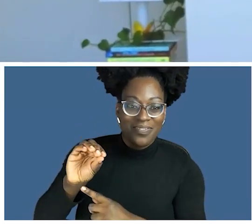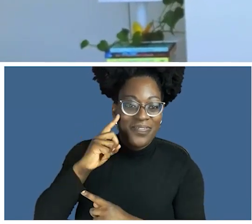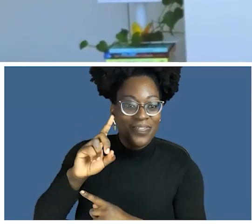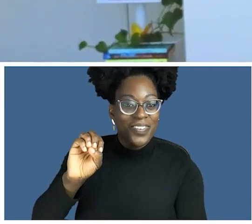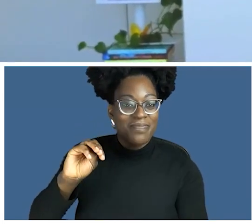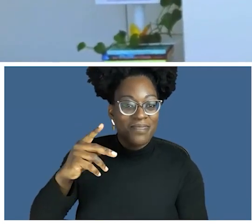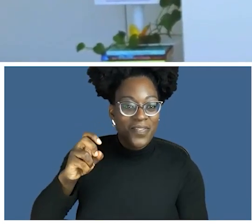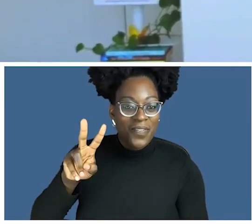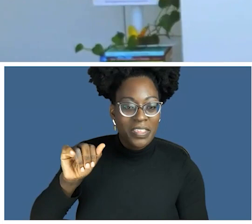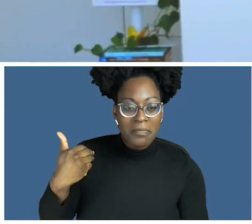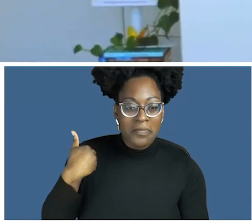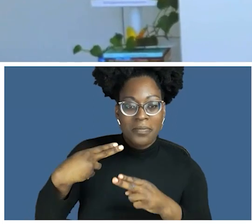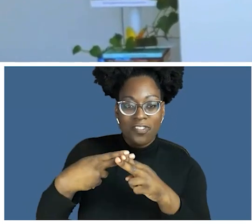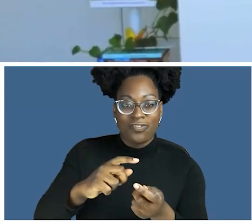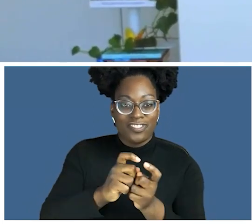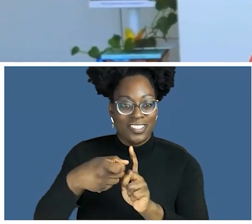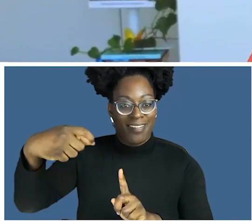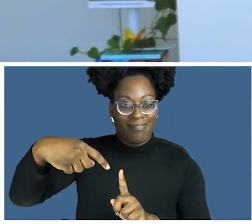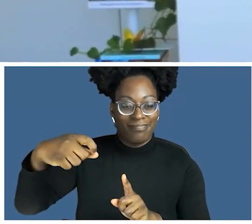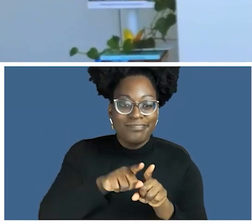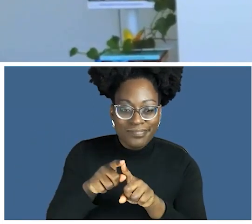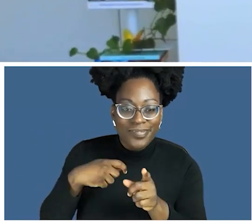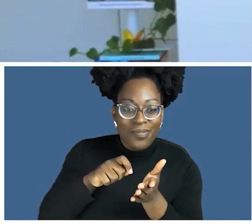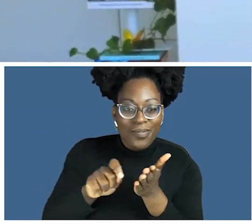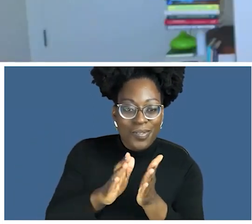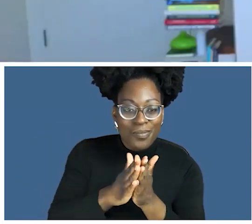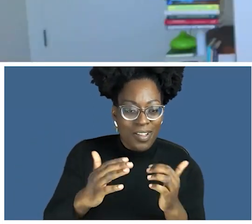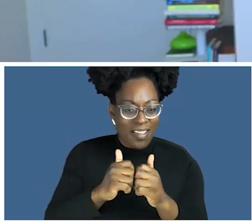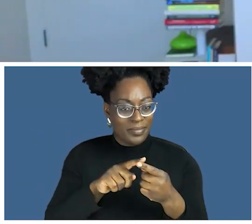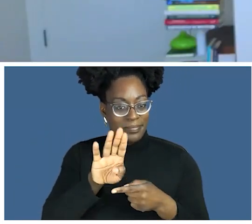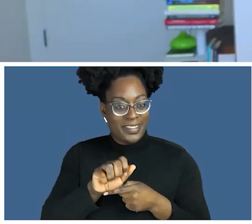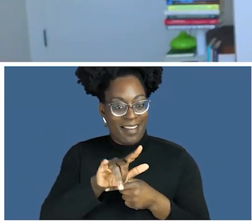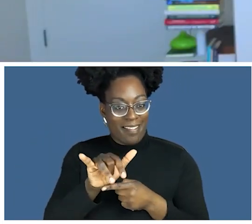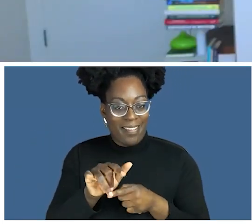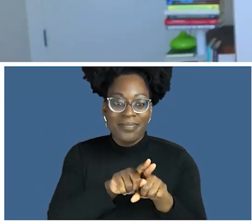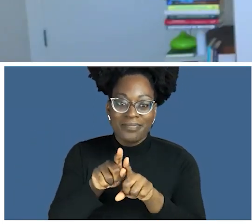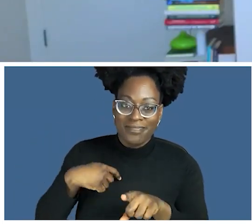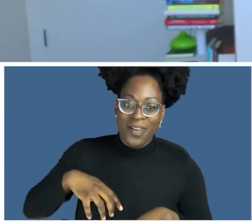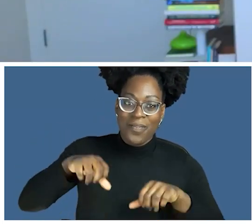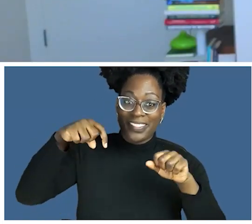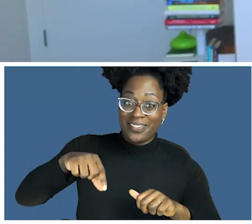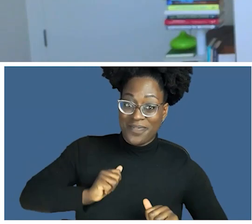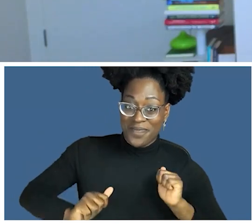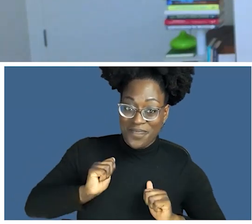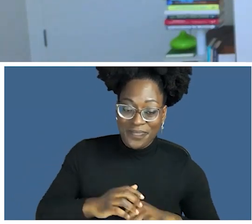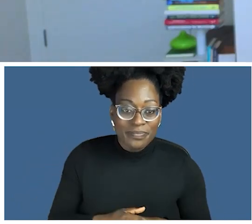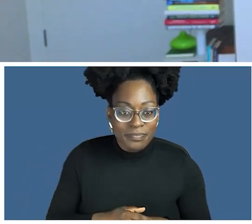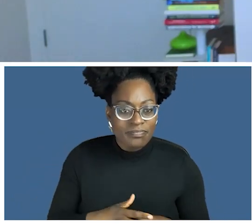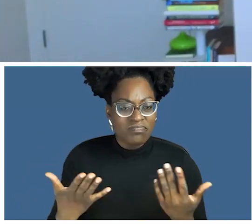I'm also the author of How to Be an Ally, and your host for this show. What is allyship? Allyship is empathy in action.